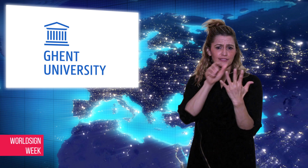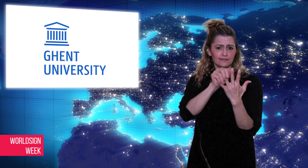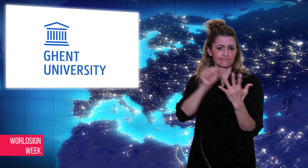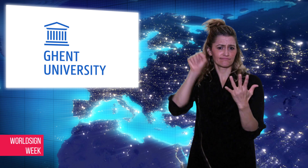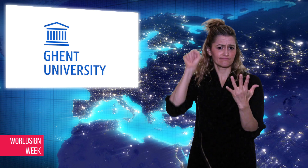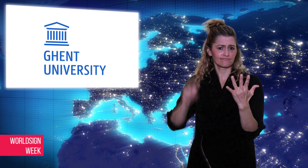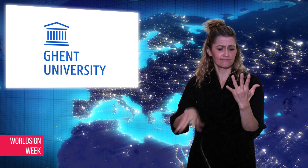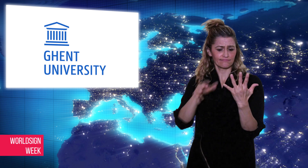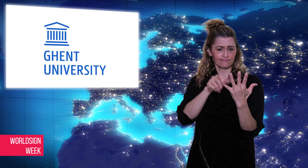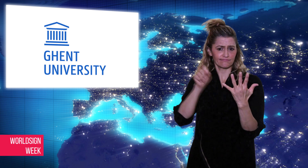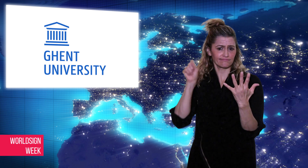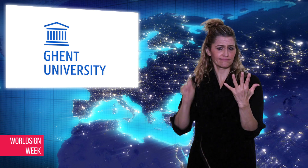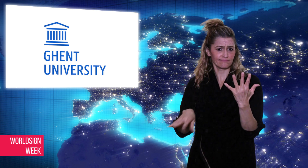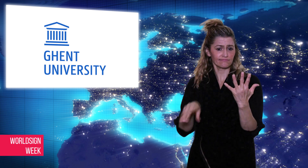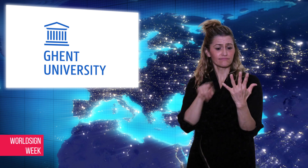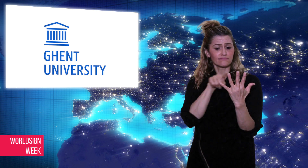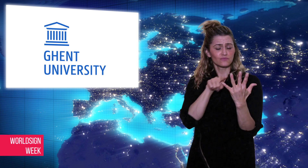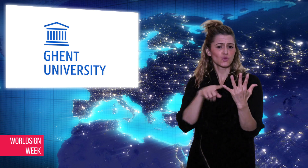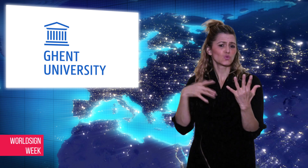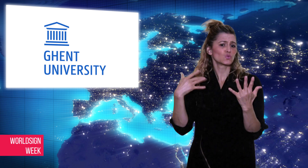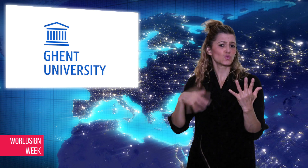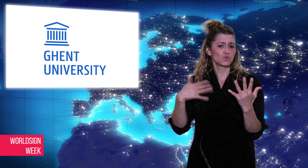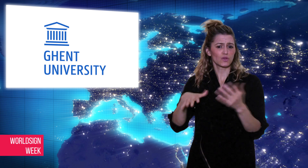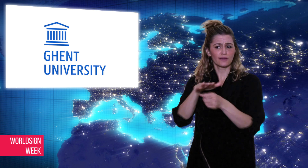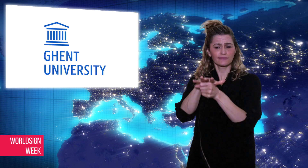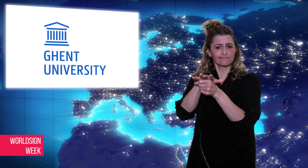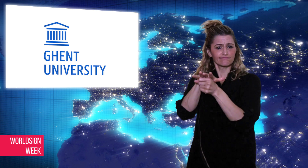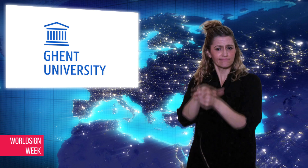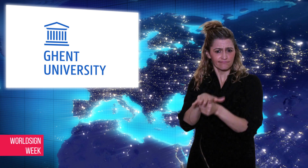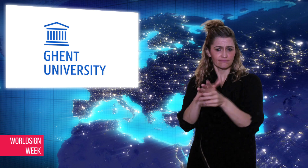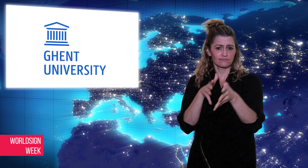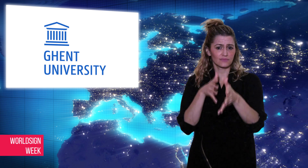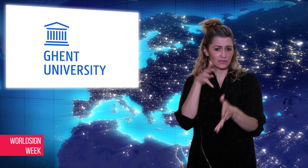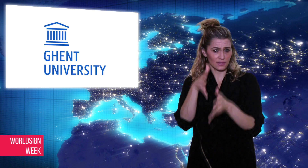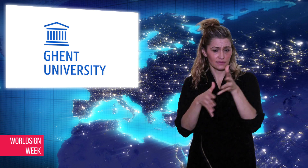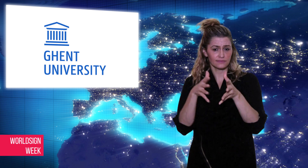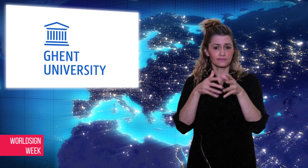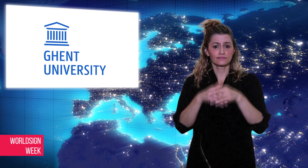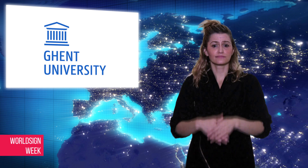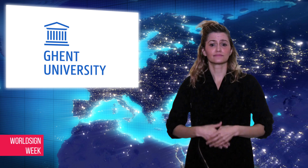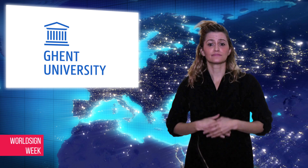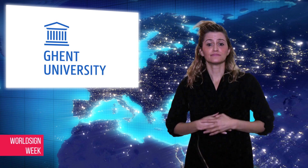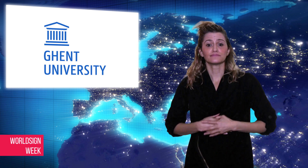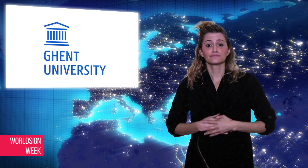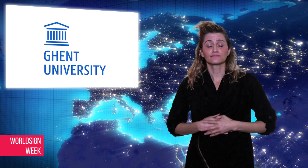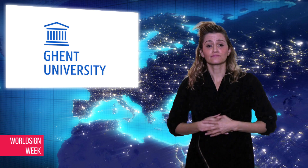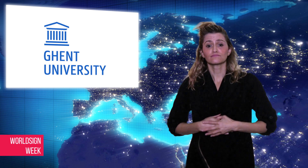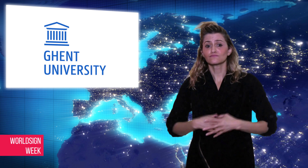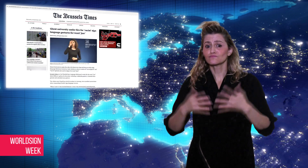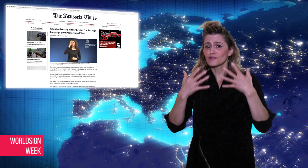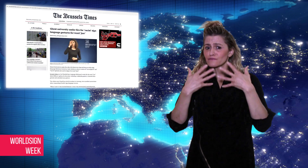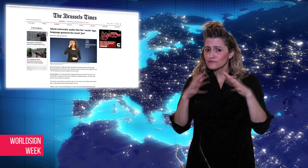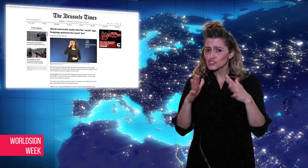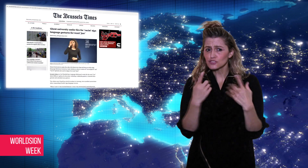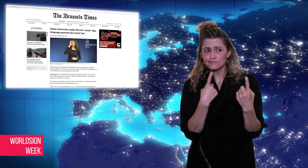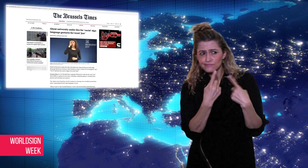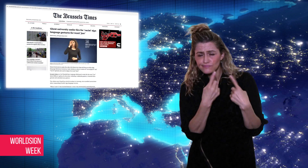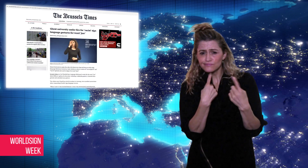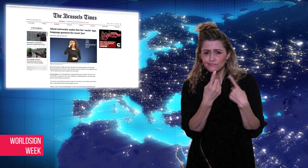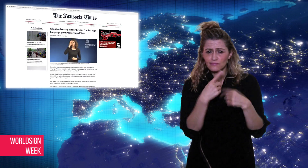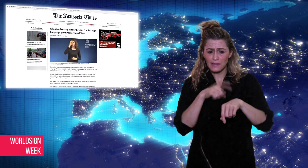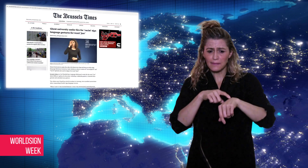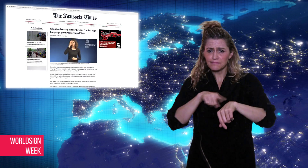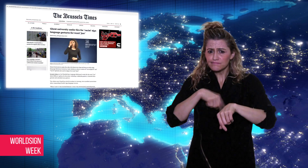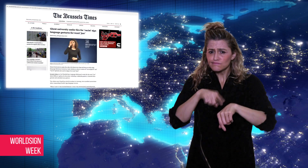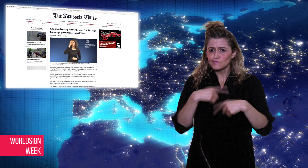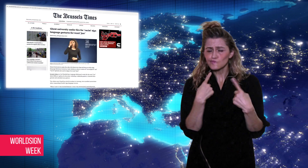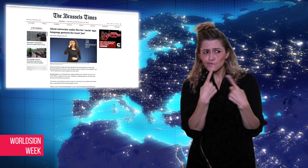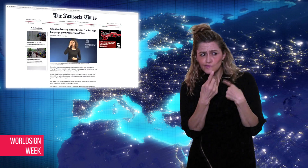who requested the University to remove these